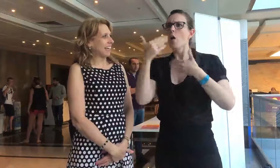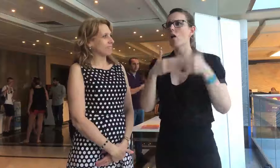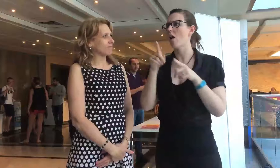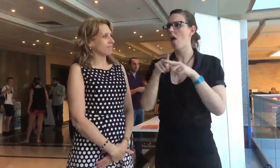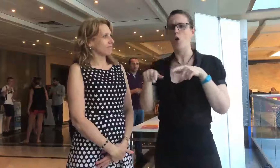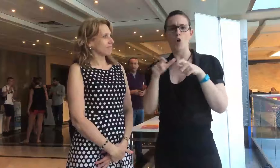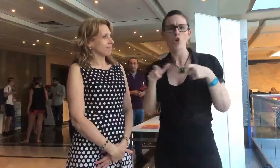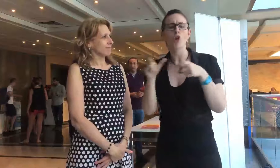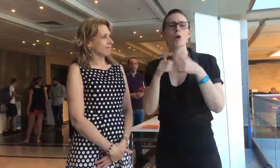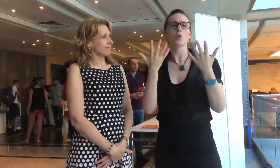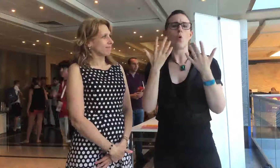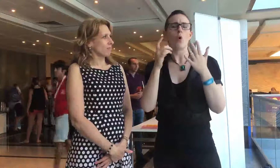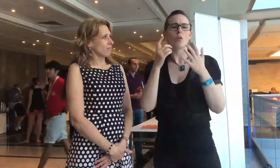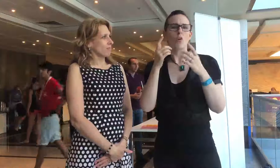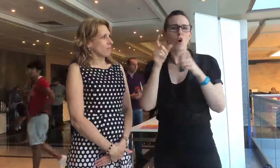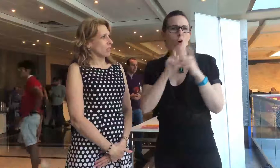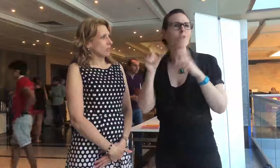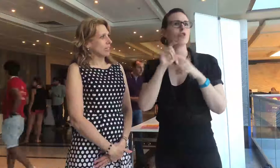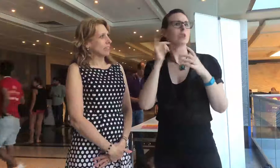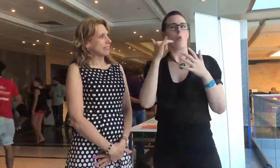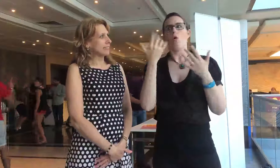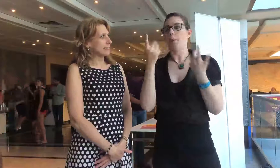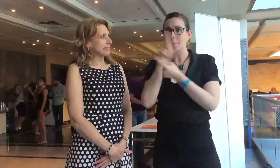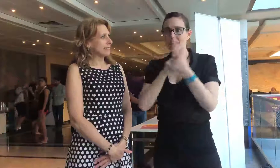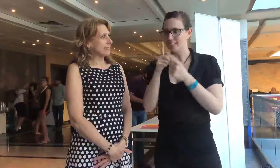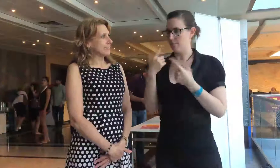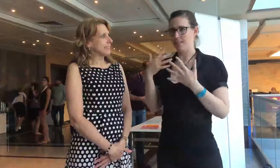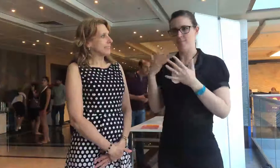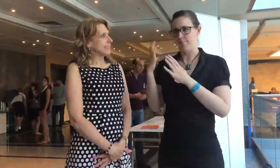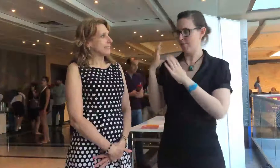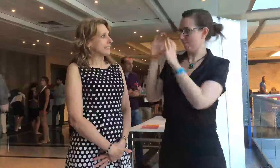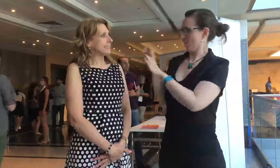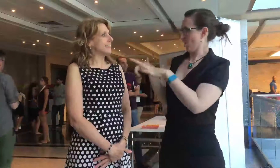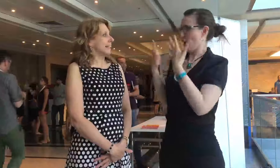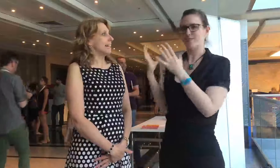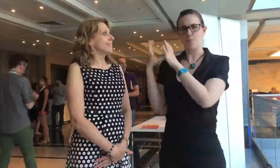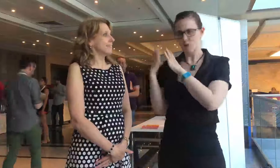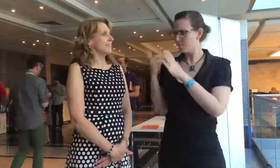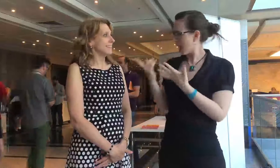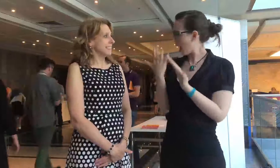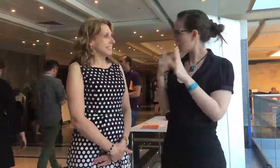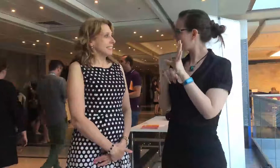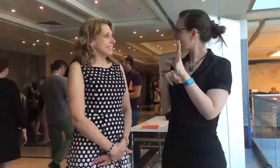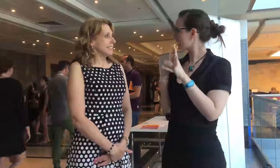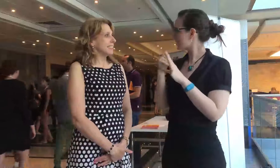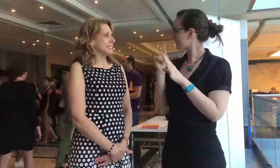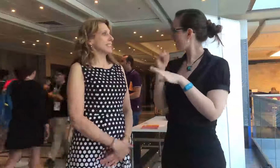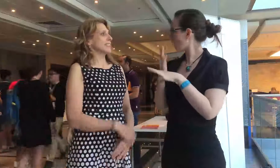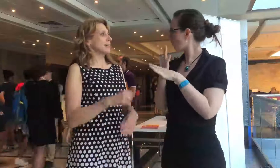and this Congress are your responsibility - that's a lot of pressure. How long have you worked with WFD? 14 years.